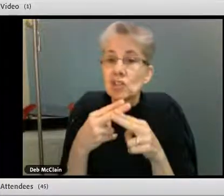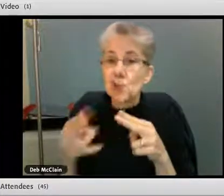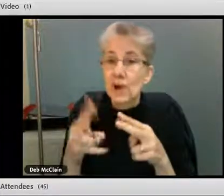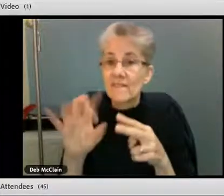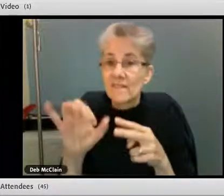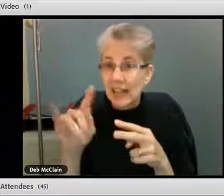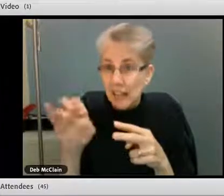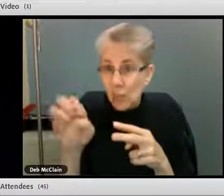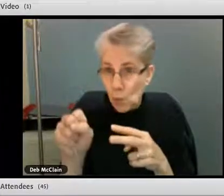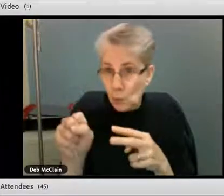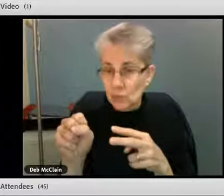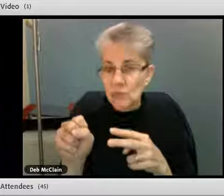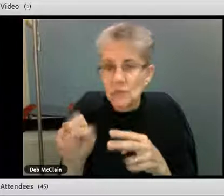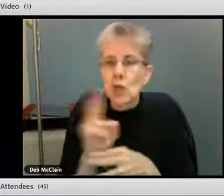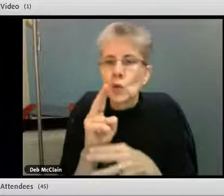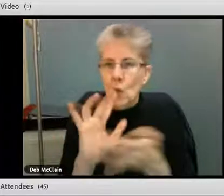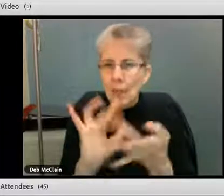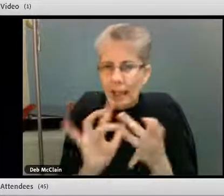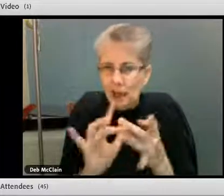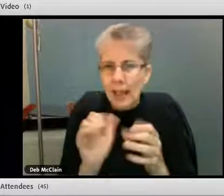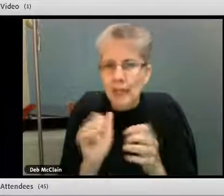to kind of cause reaction. You see them all the time.